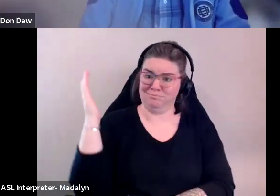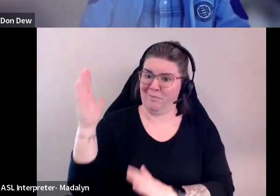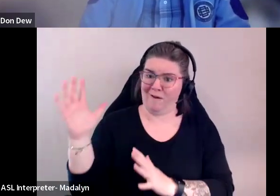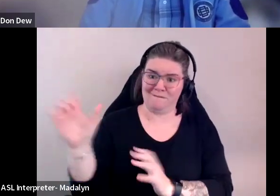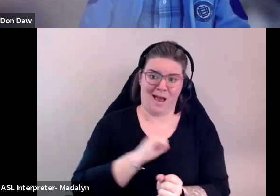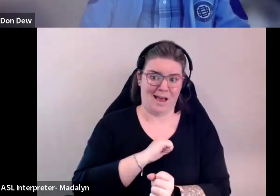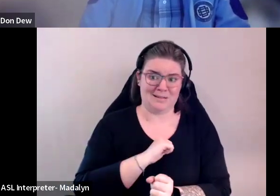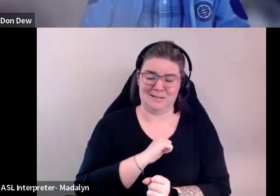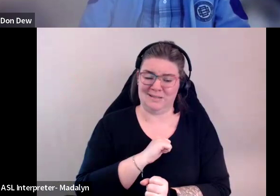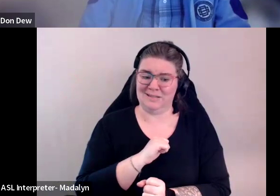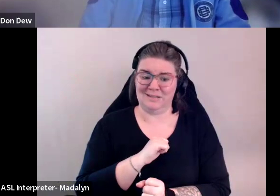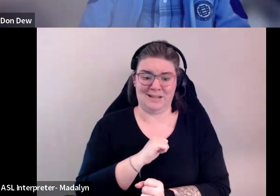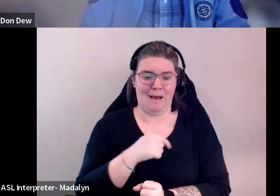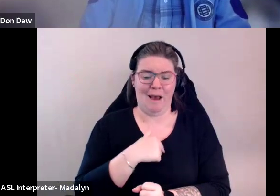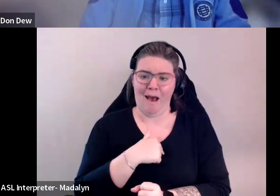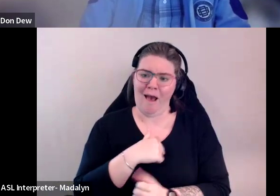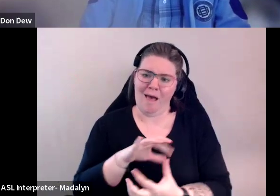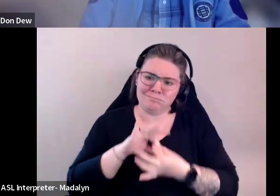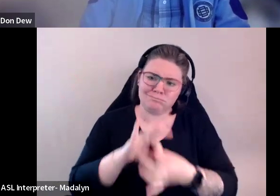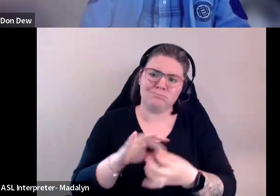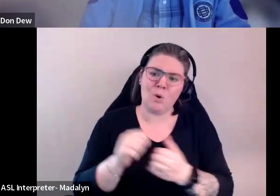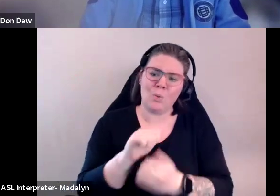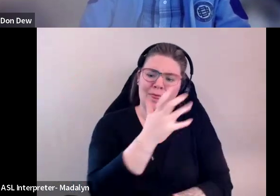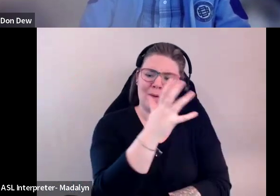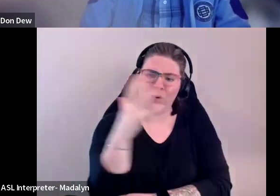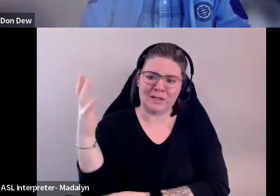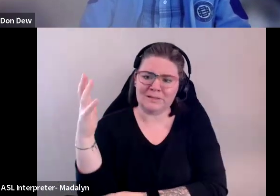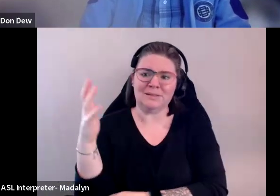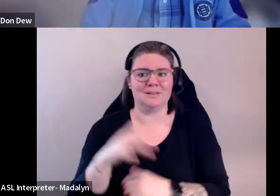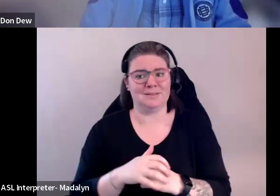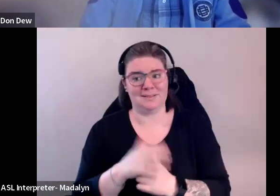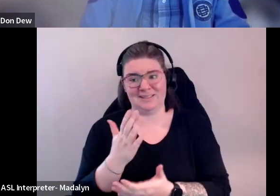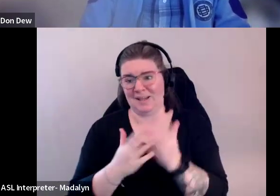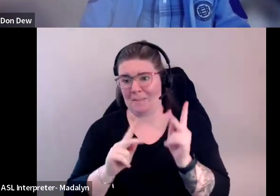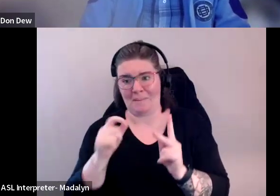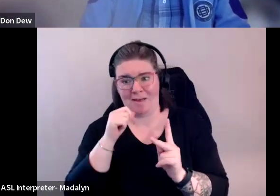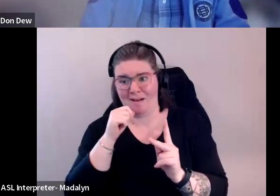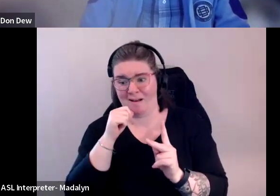Don Posh: The woods is where I belong. Some people aren't born where they belong. Don Dew: I understand that.